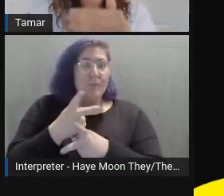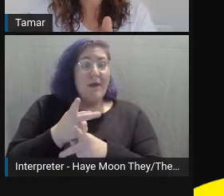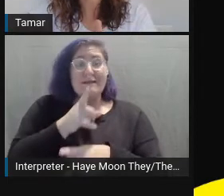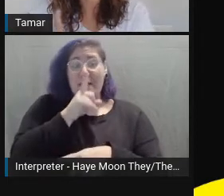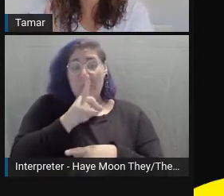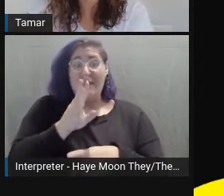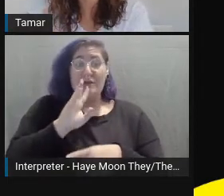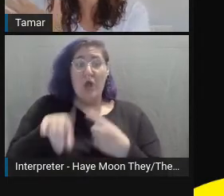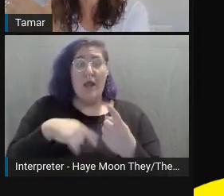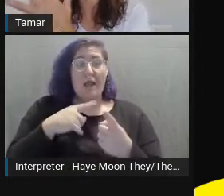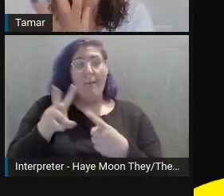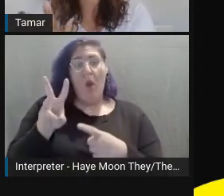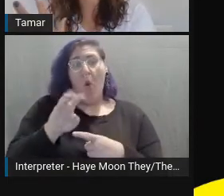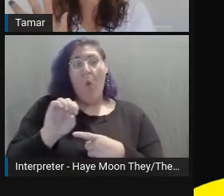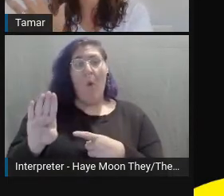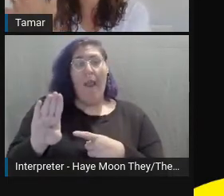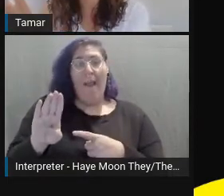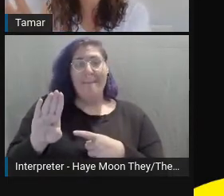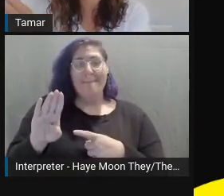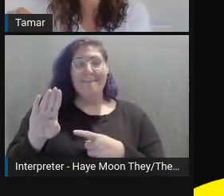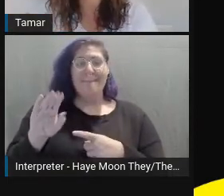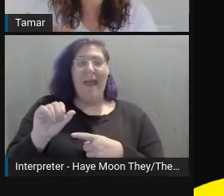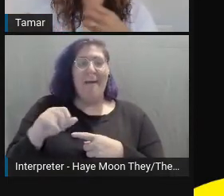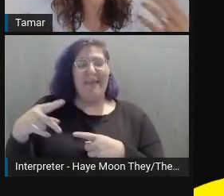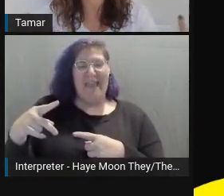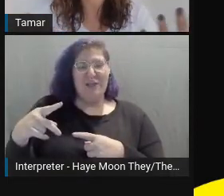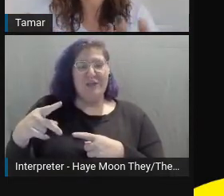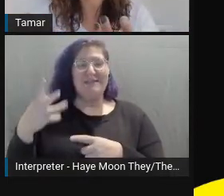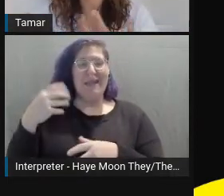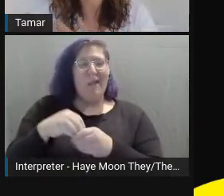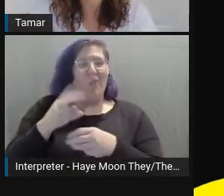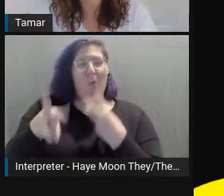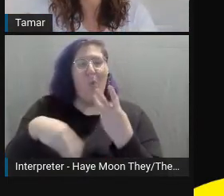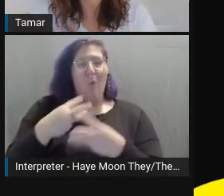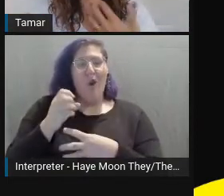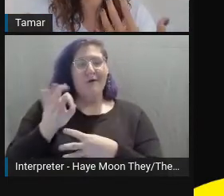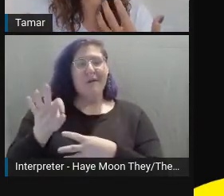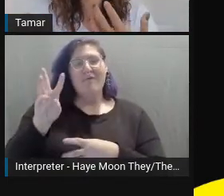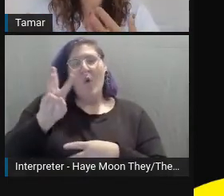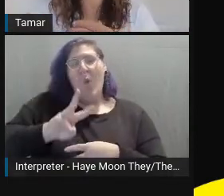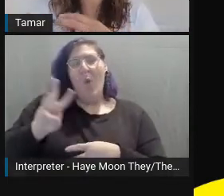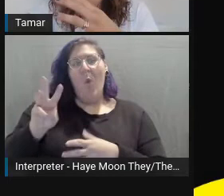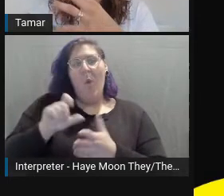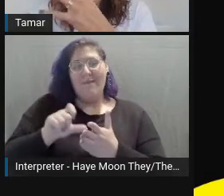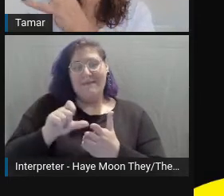In the world of websites, because we are in WordPress Day,